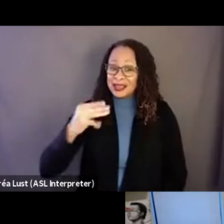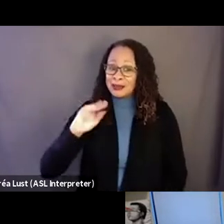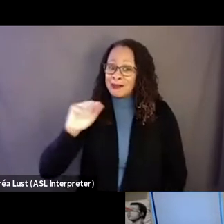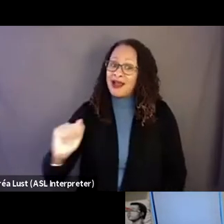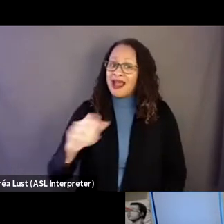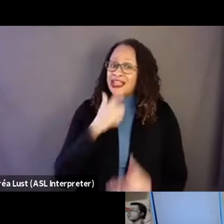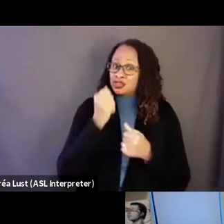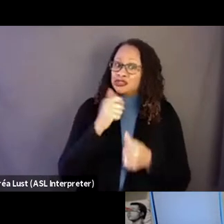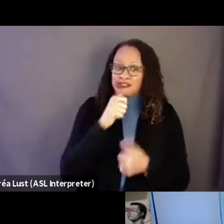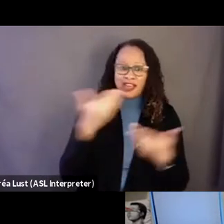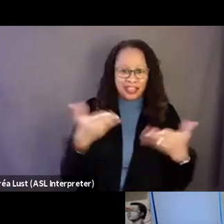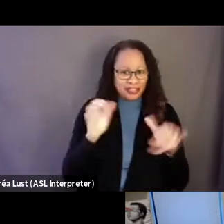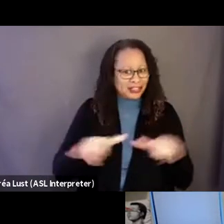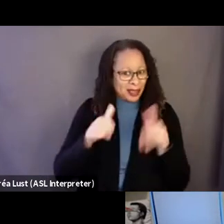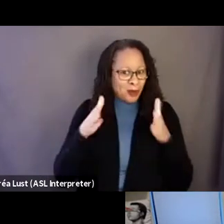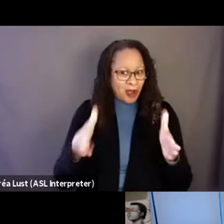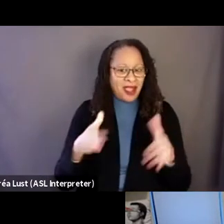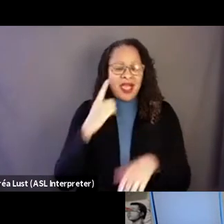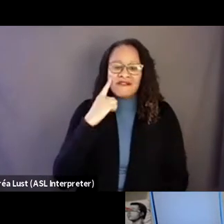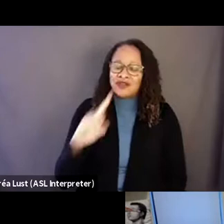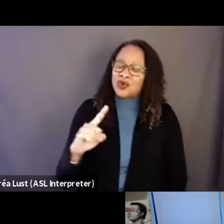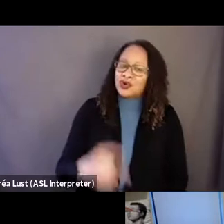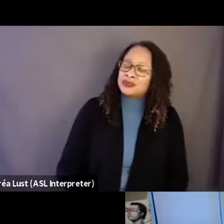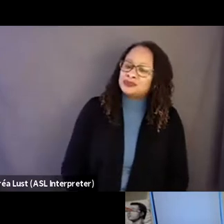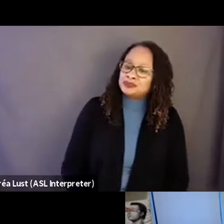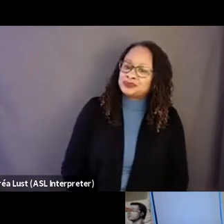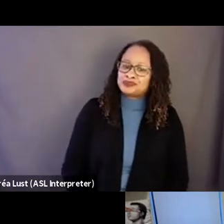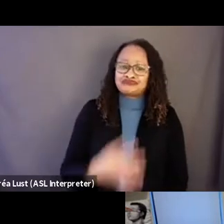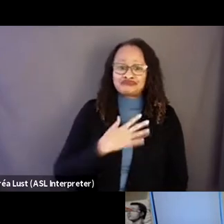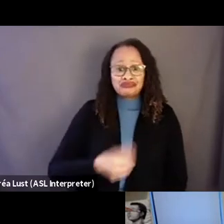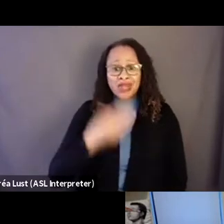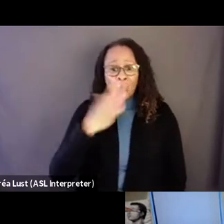the same way for white, middle-class, upper middle-class